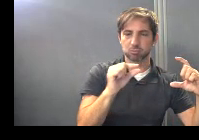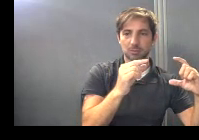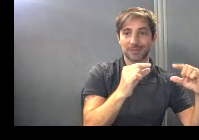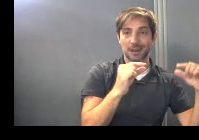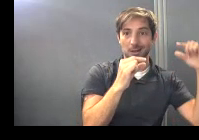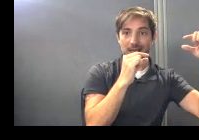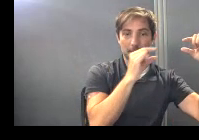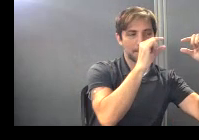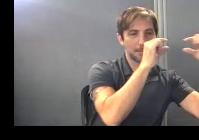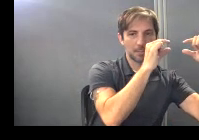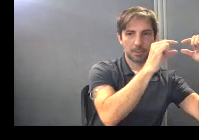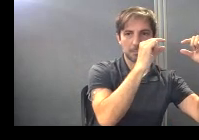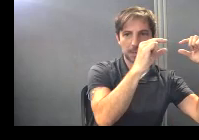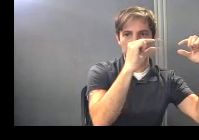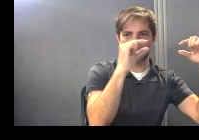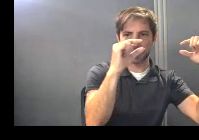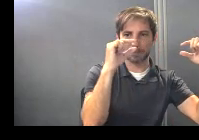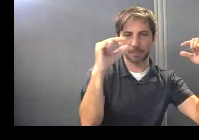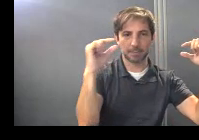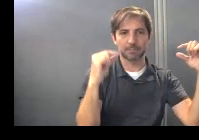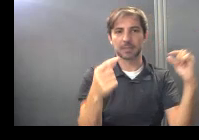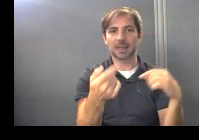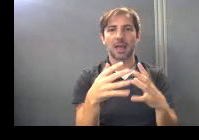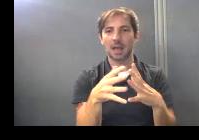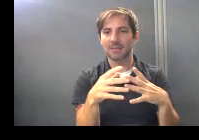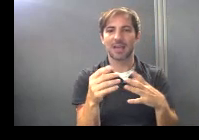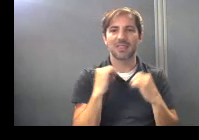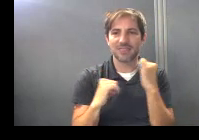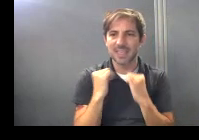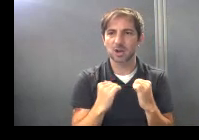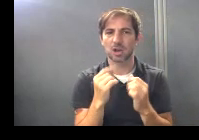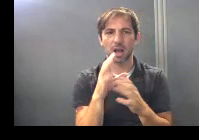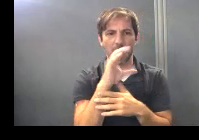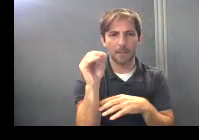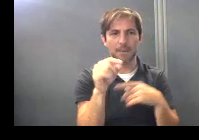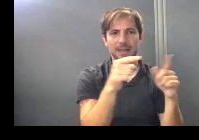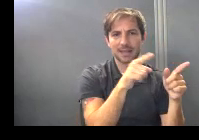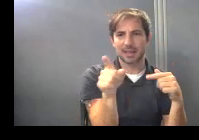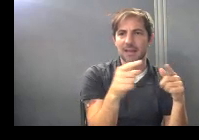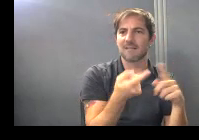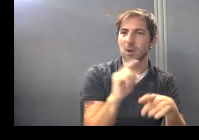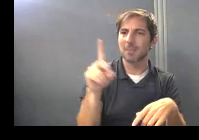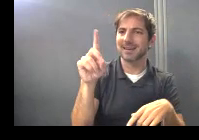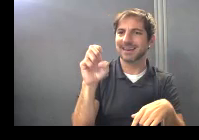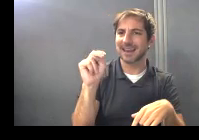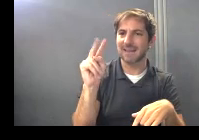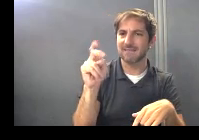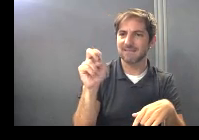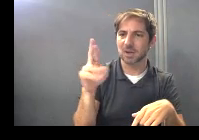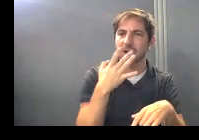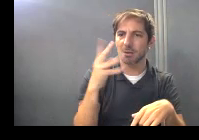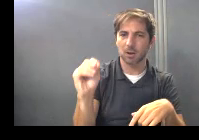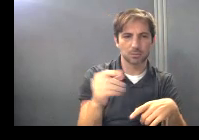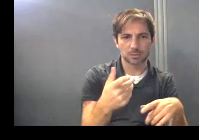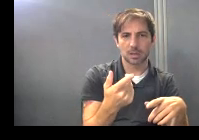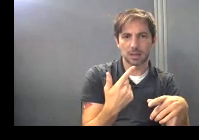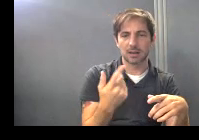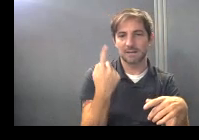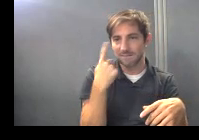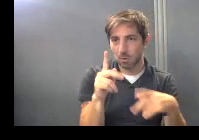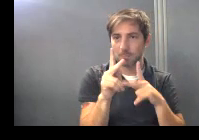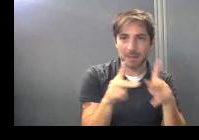IT'S FROM THE FAMILY THEATER COMPANY FOR THOSE WITH DISABILITIES.